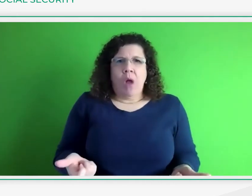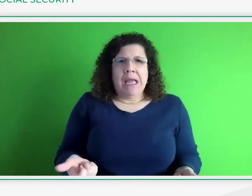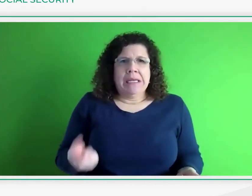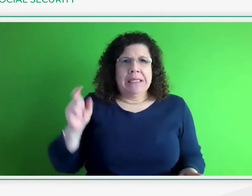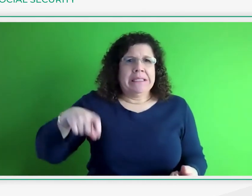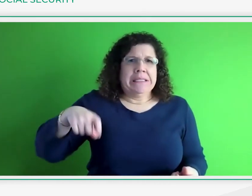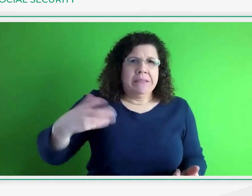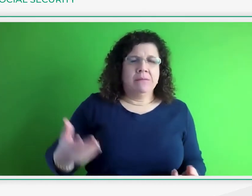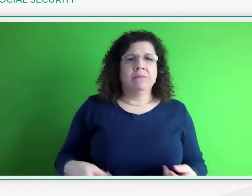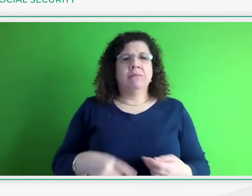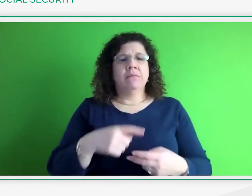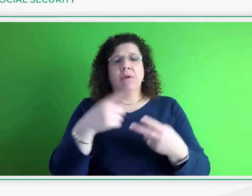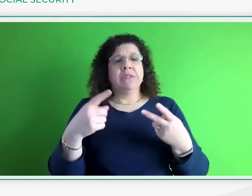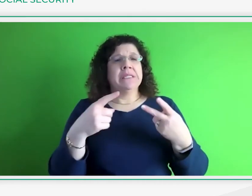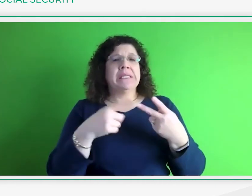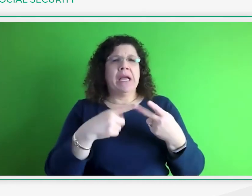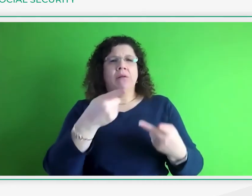need income right away.